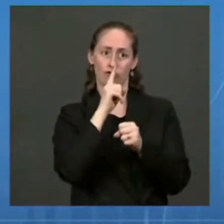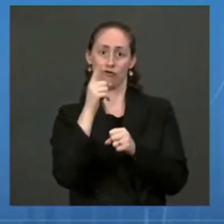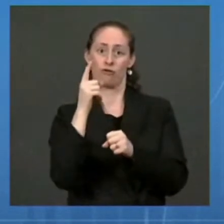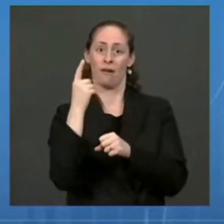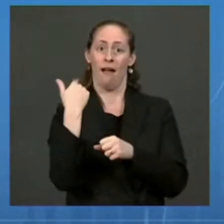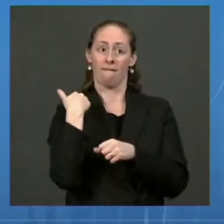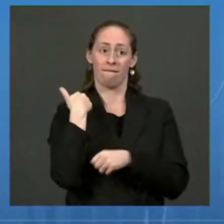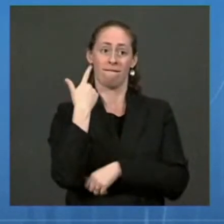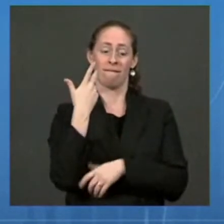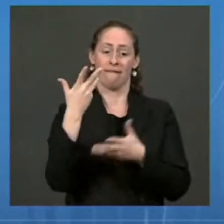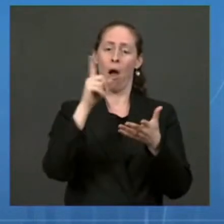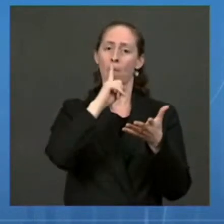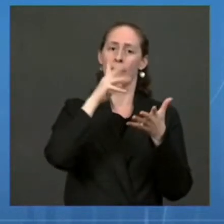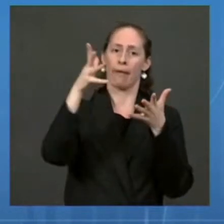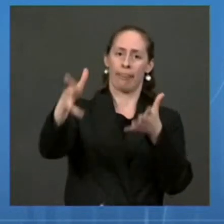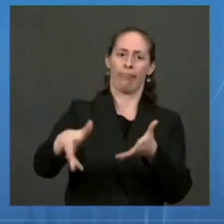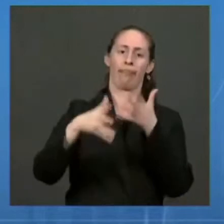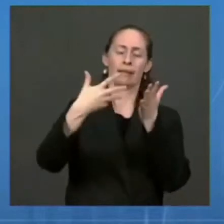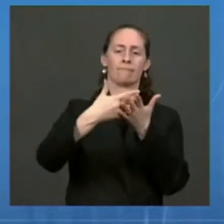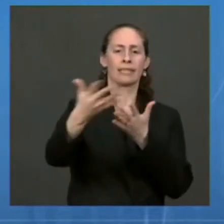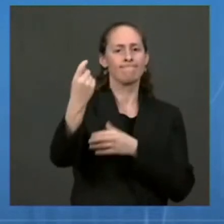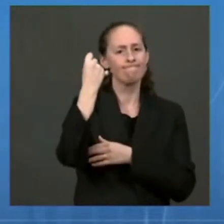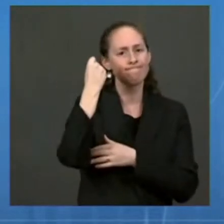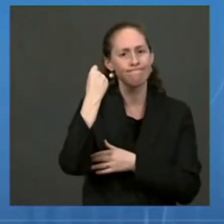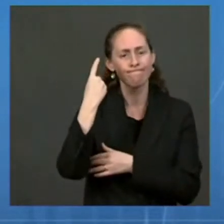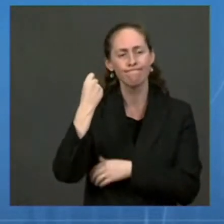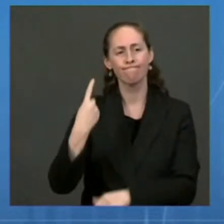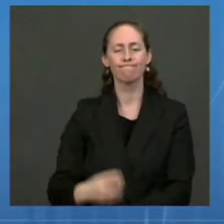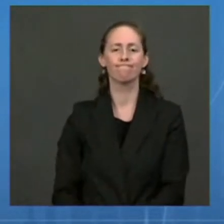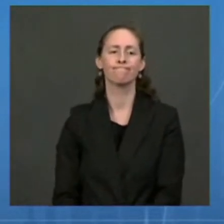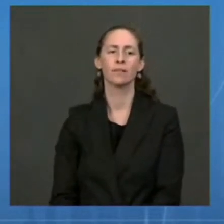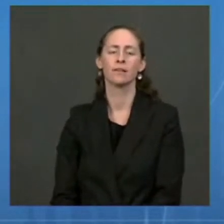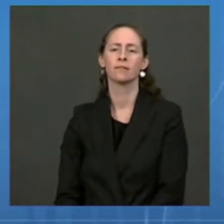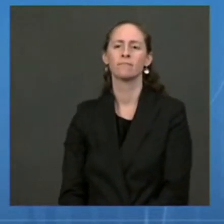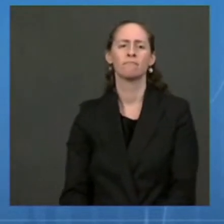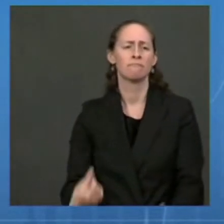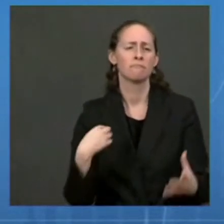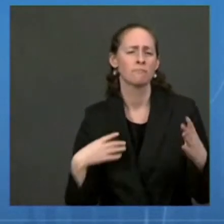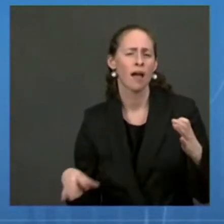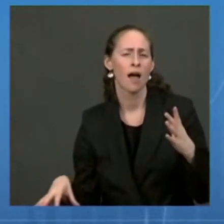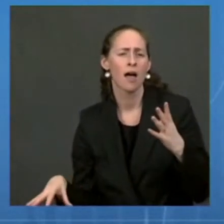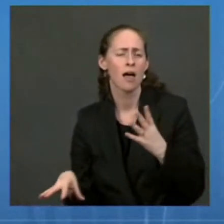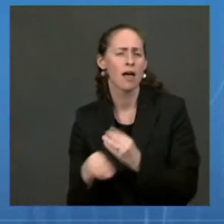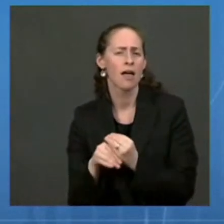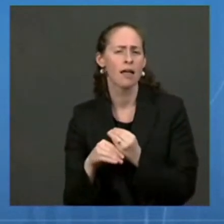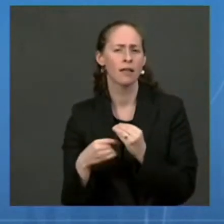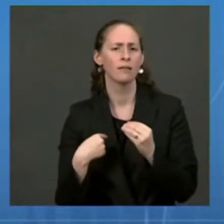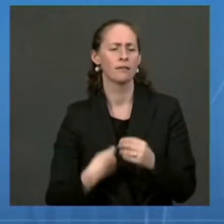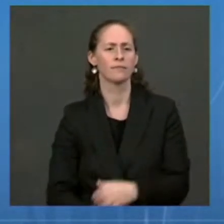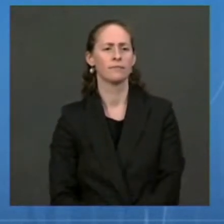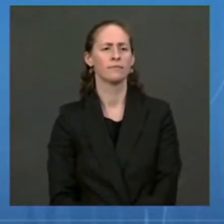NEED TO CONTINUE TO FOCUS AND MAKE SURE THOSE VACCINES BECOME VACCINATIONS AND SHOTS IN ARMS.